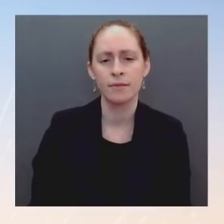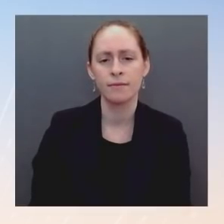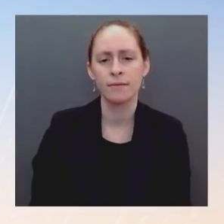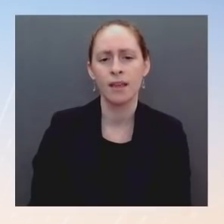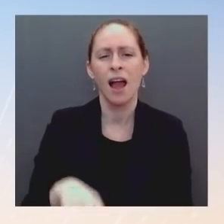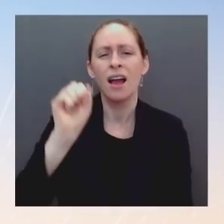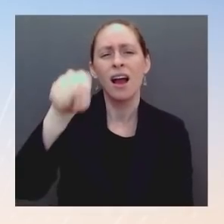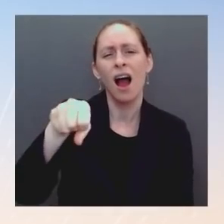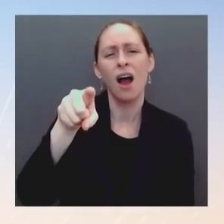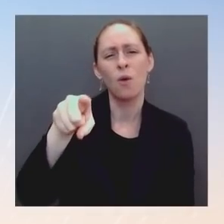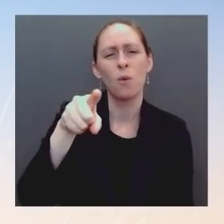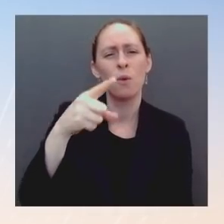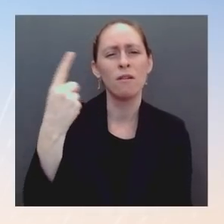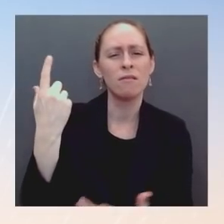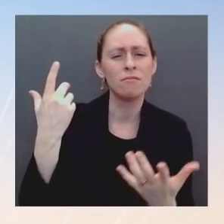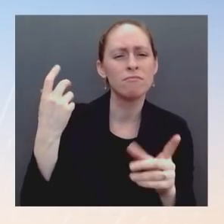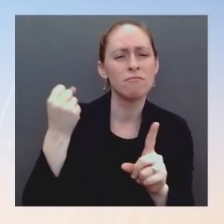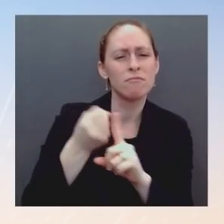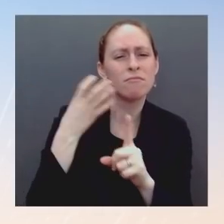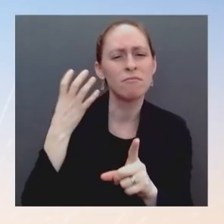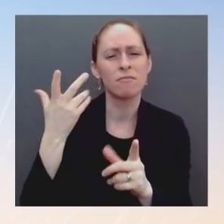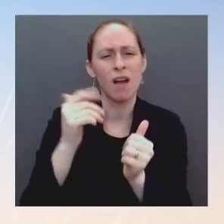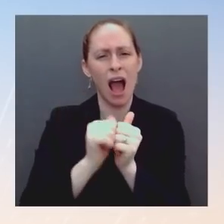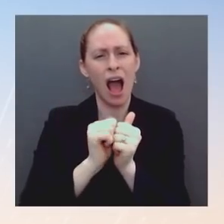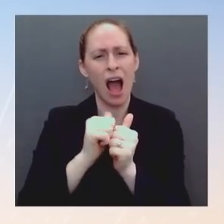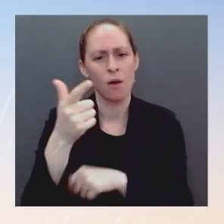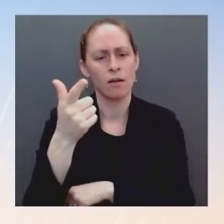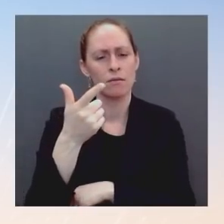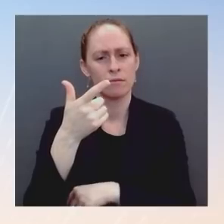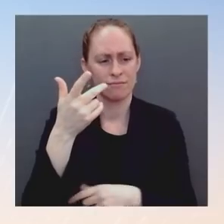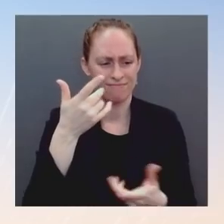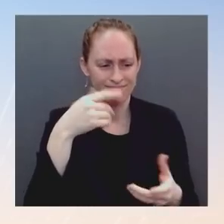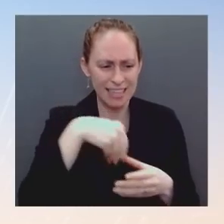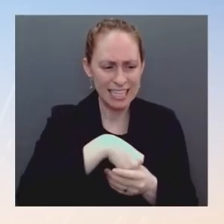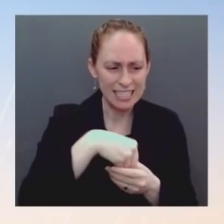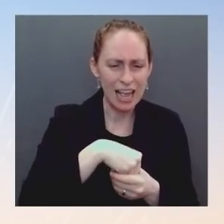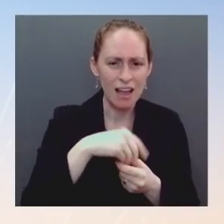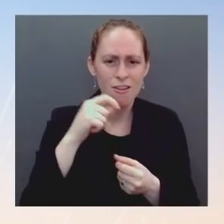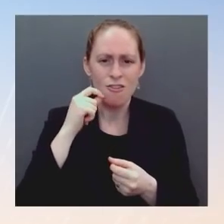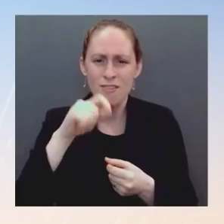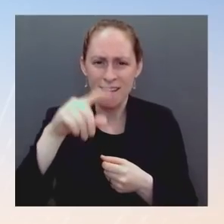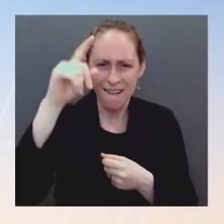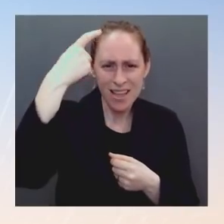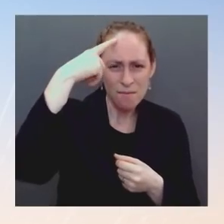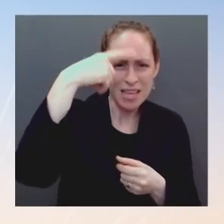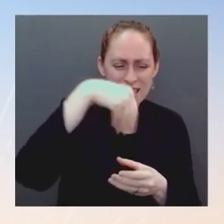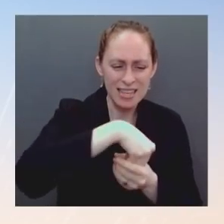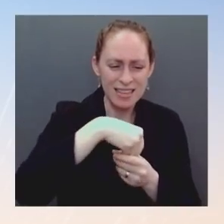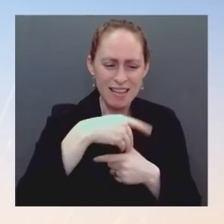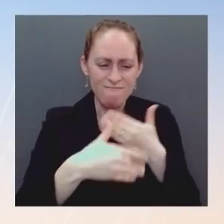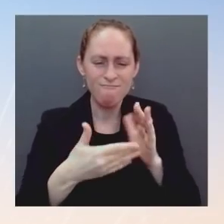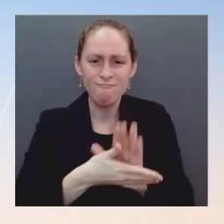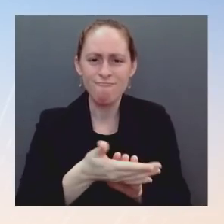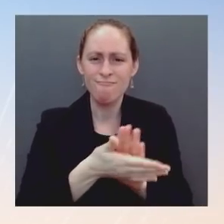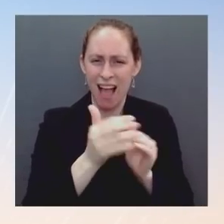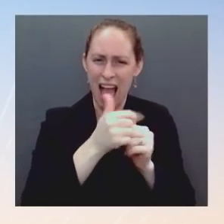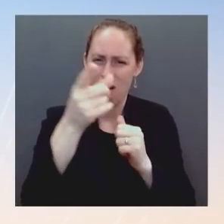as this sort of stalemate continues right now? Ms. Psaki: Additional economic assistance beyond humanitarian assistance or other economic we --